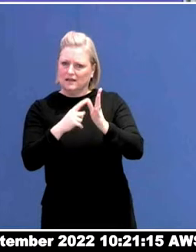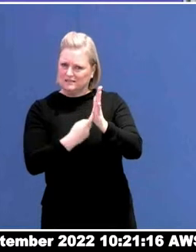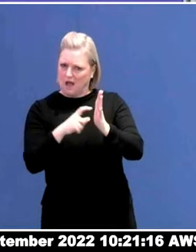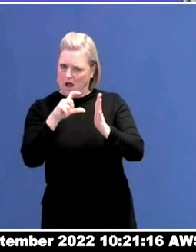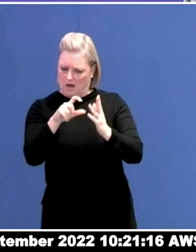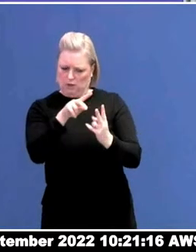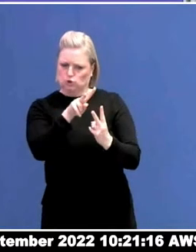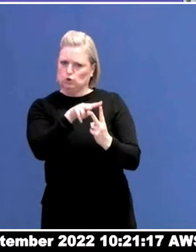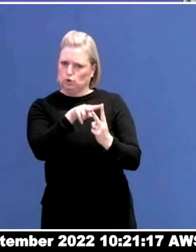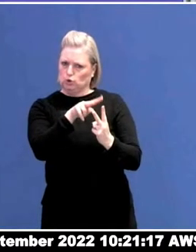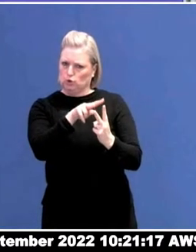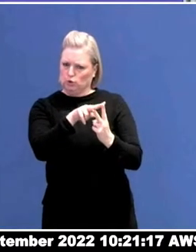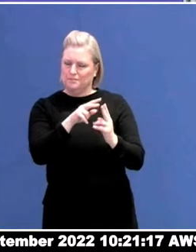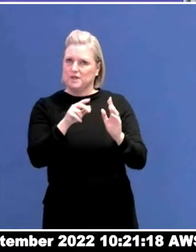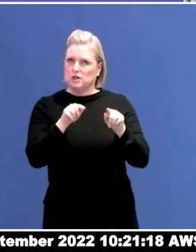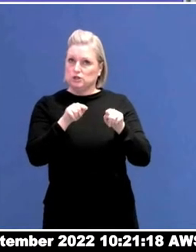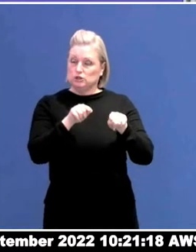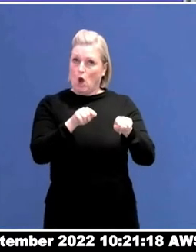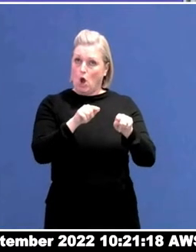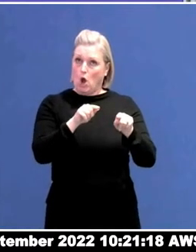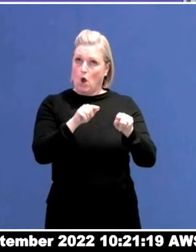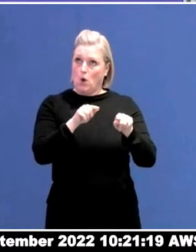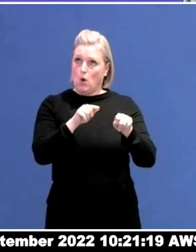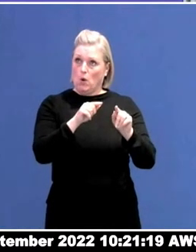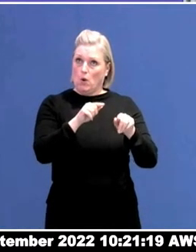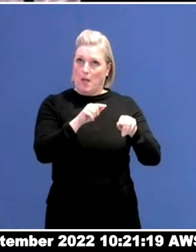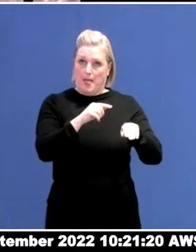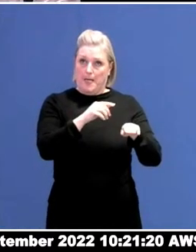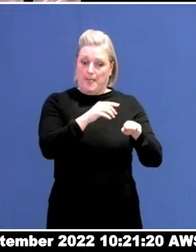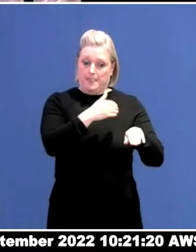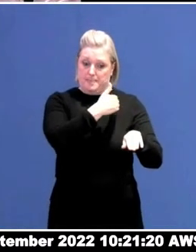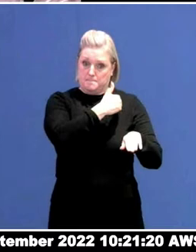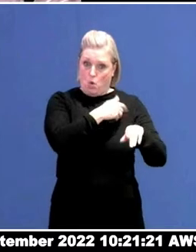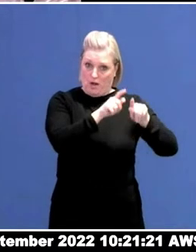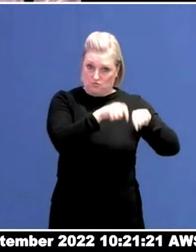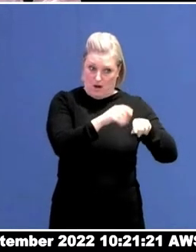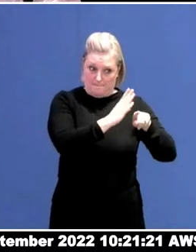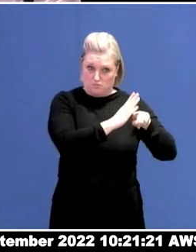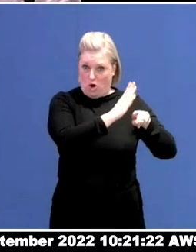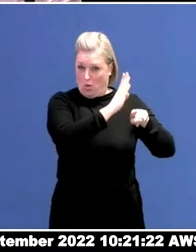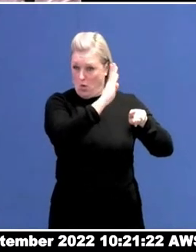evening of the day when you had spoken to Aaron? Yes. Is that right?